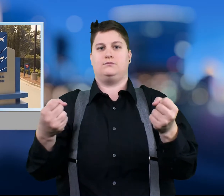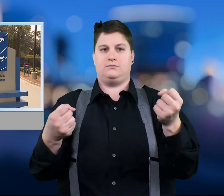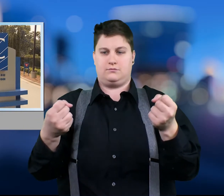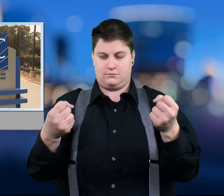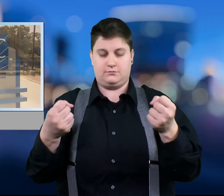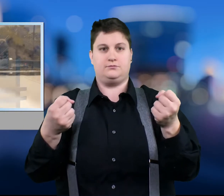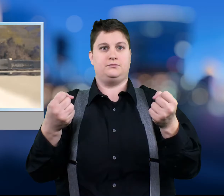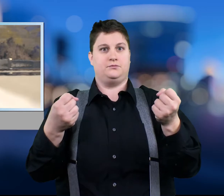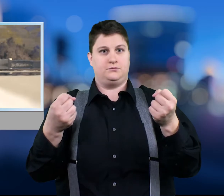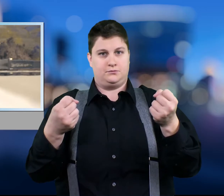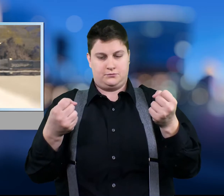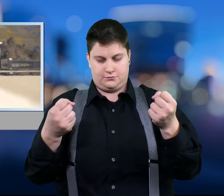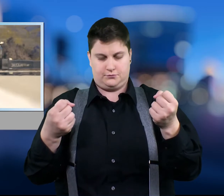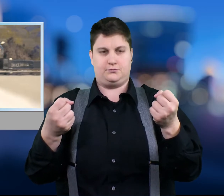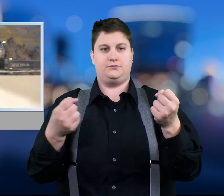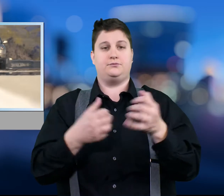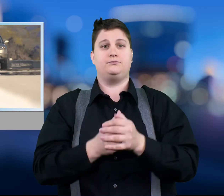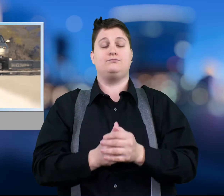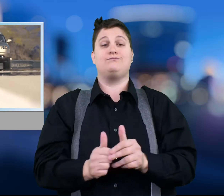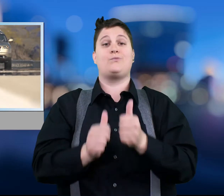fallen asleep while driving in the past 30 days.